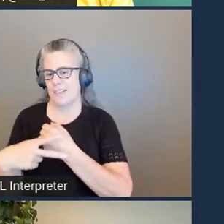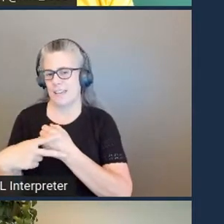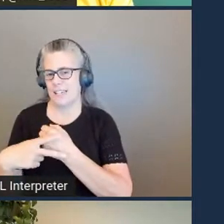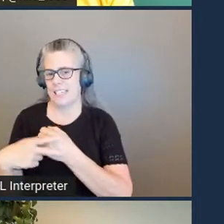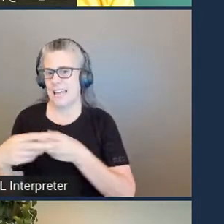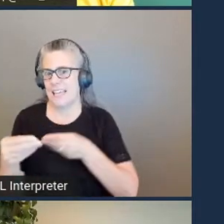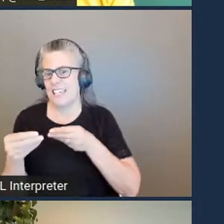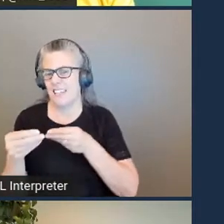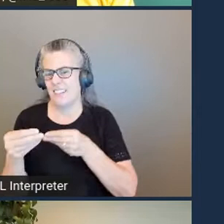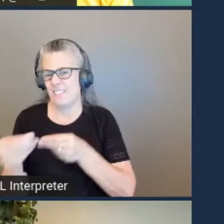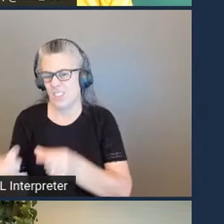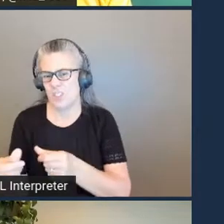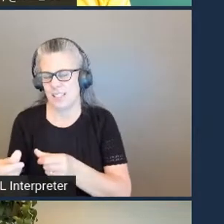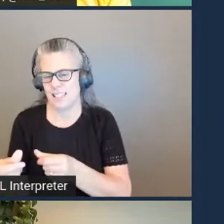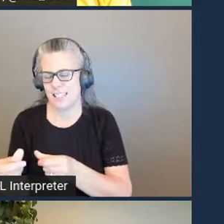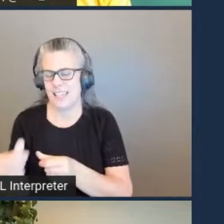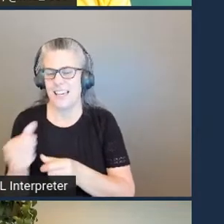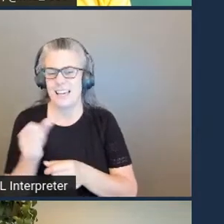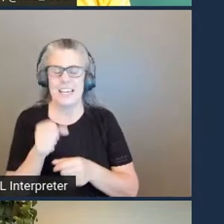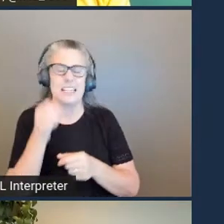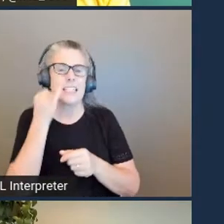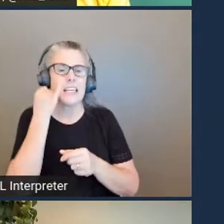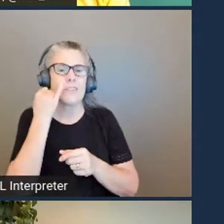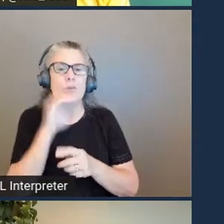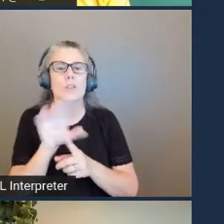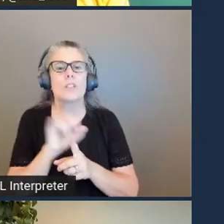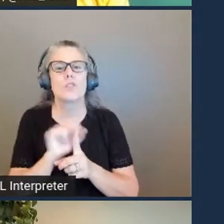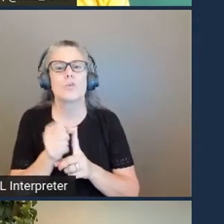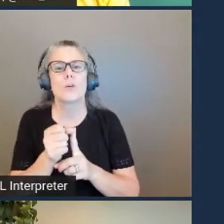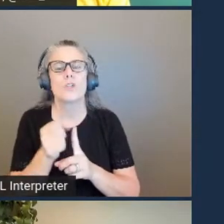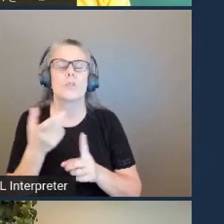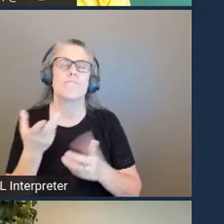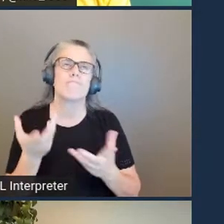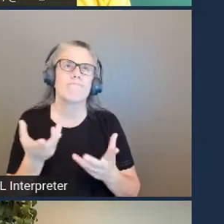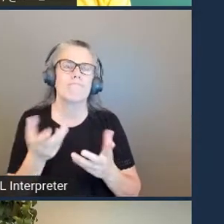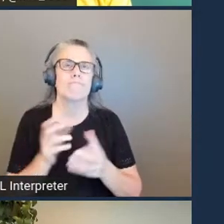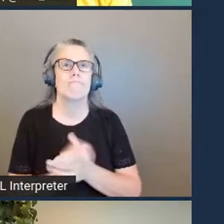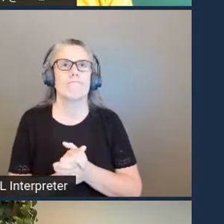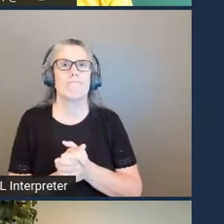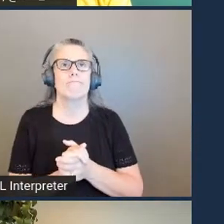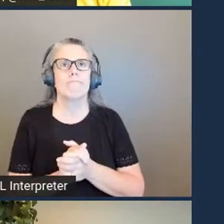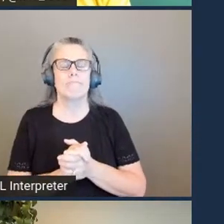So let's say you have a scenario where in, like, you're trying to, let's say, you're writing mobile